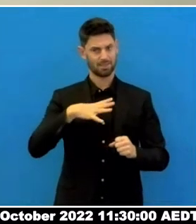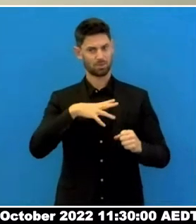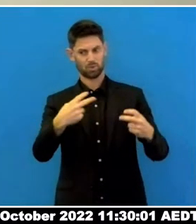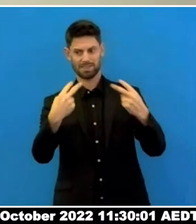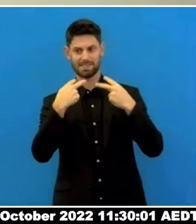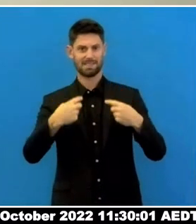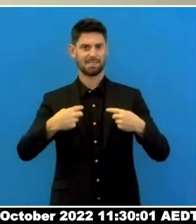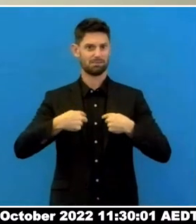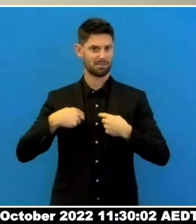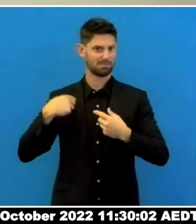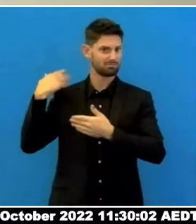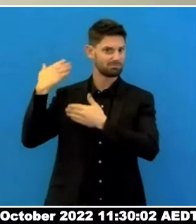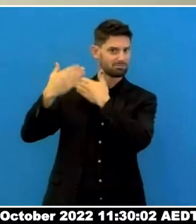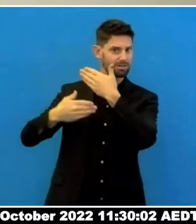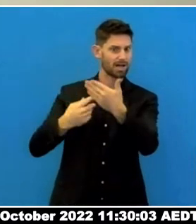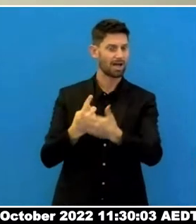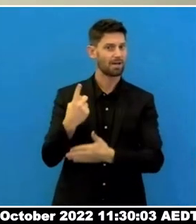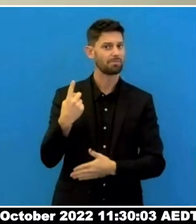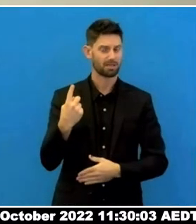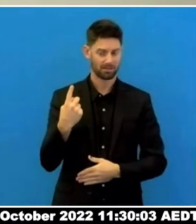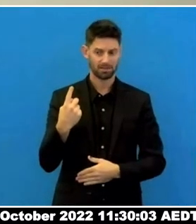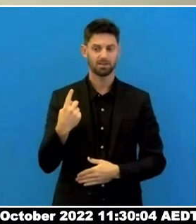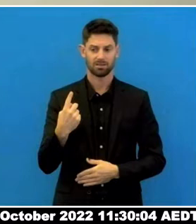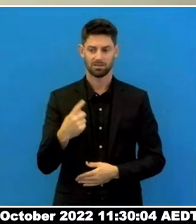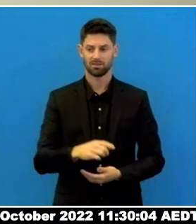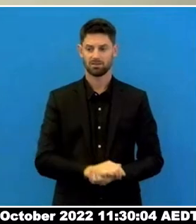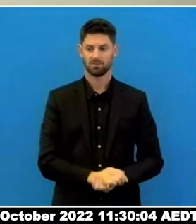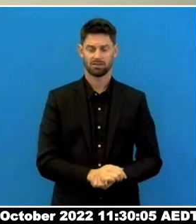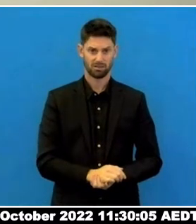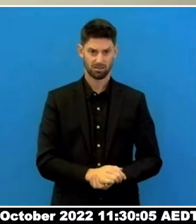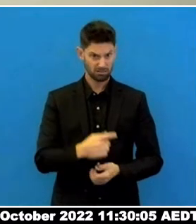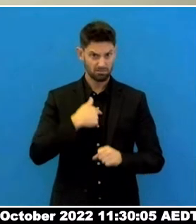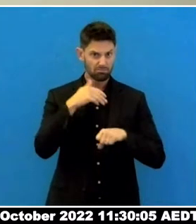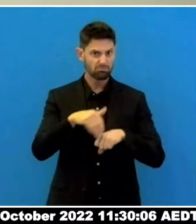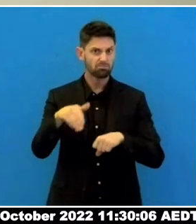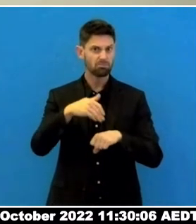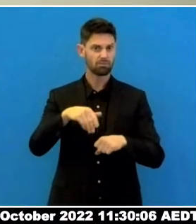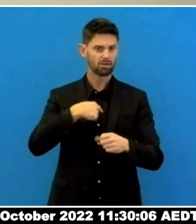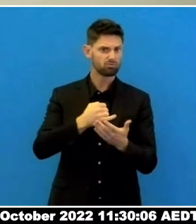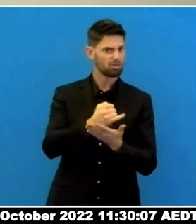Why my 10 years, my life killing can feed back in my answer